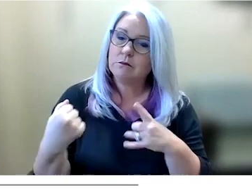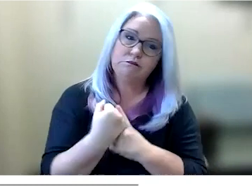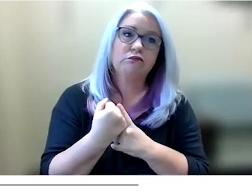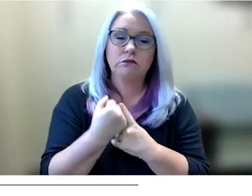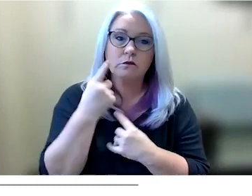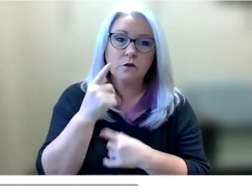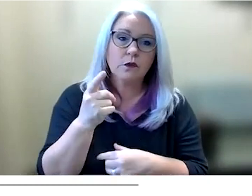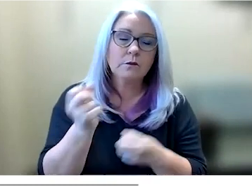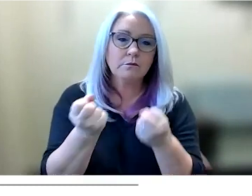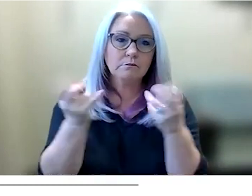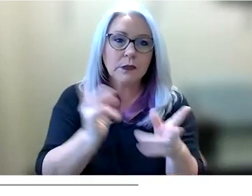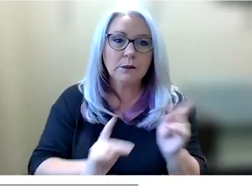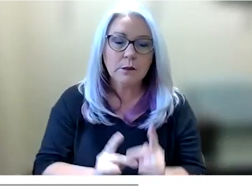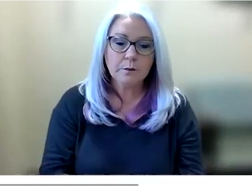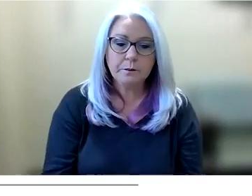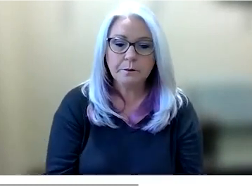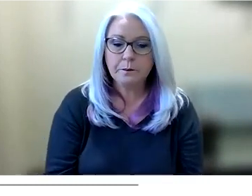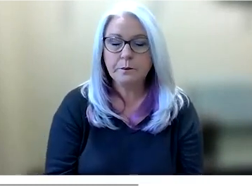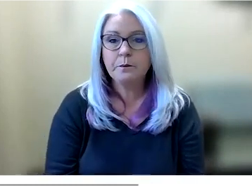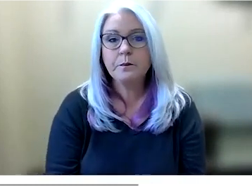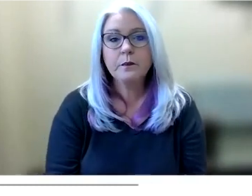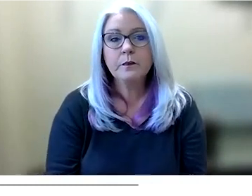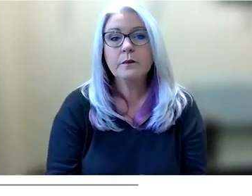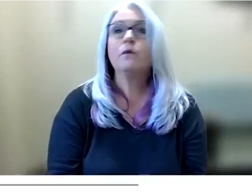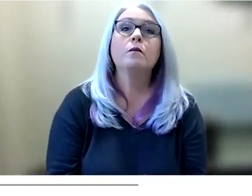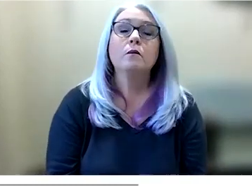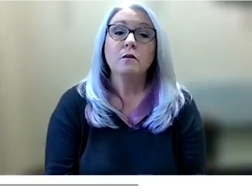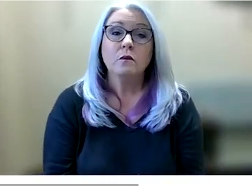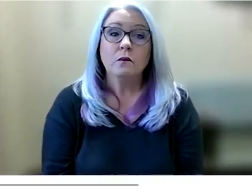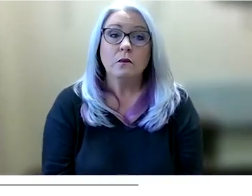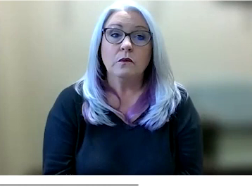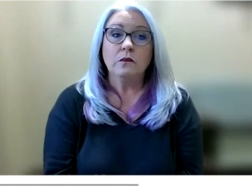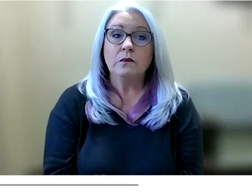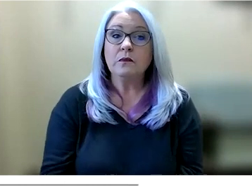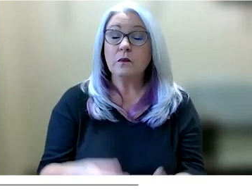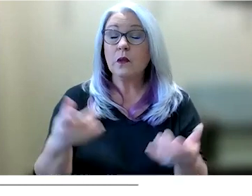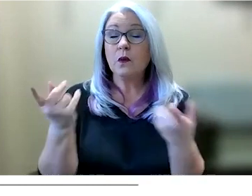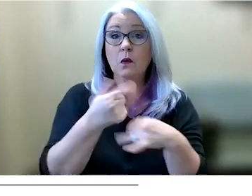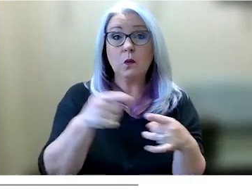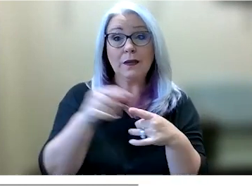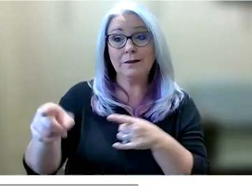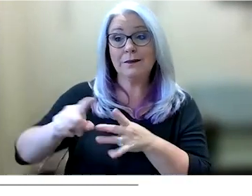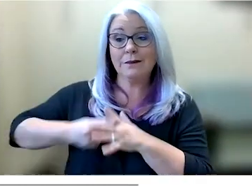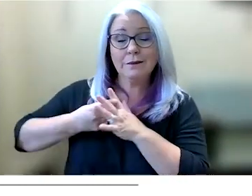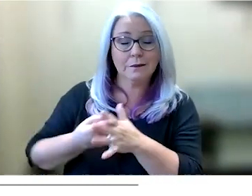The on set of these symptoms and the time course, so how they